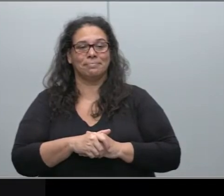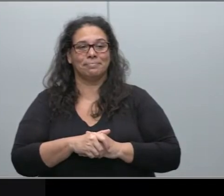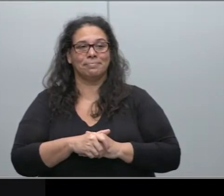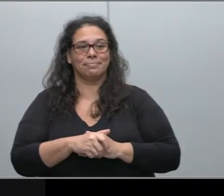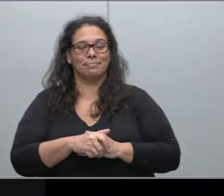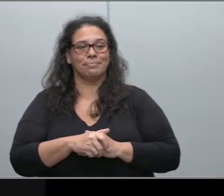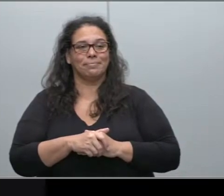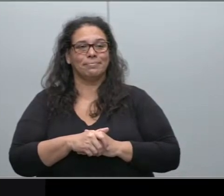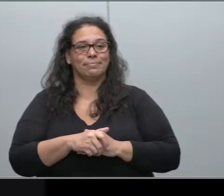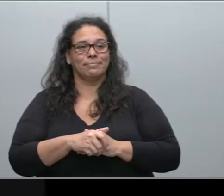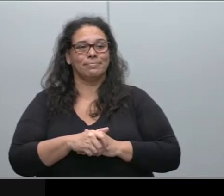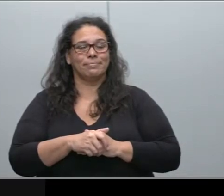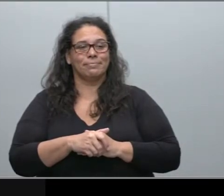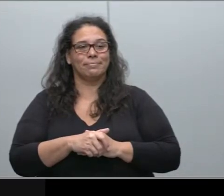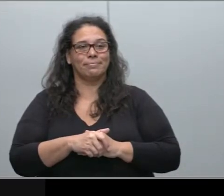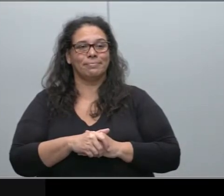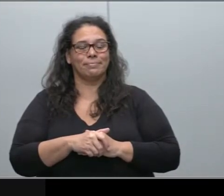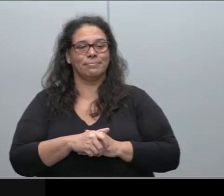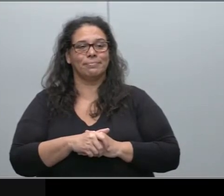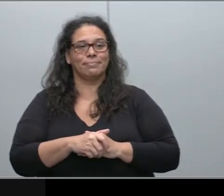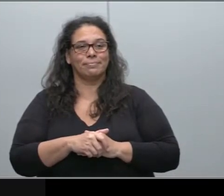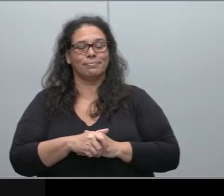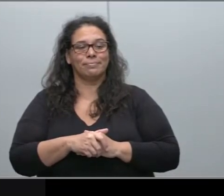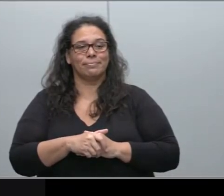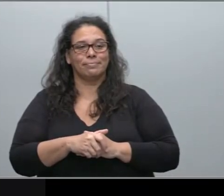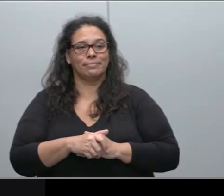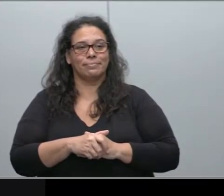So you, so hopefully you're finishing your ratings.